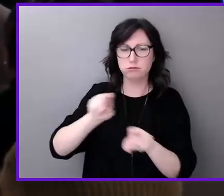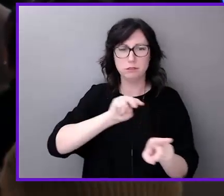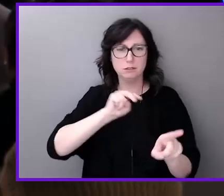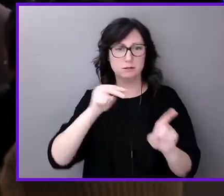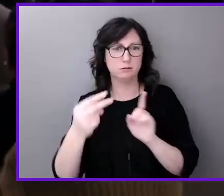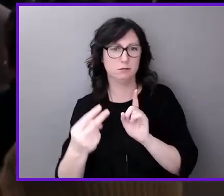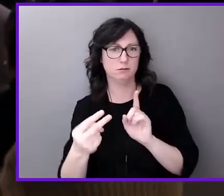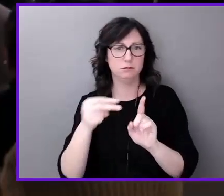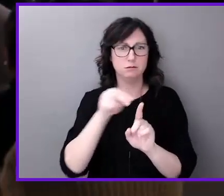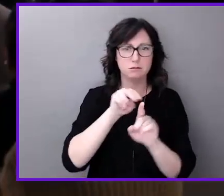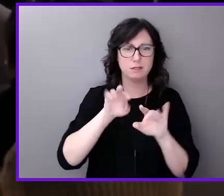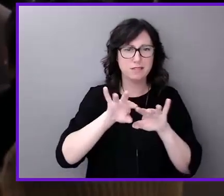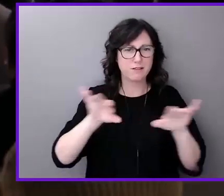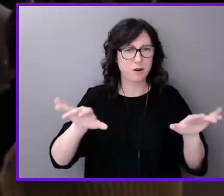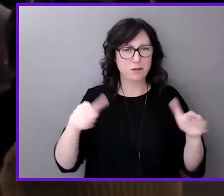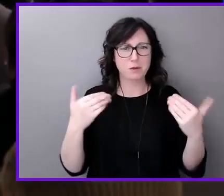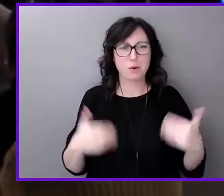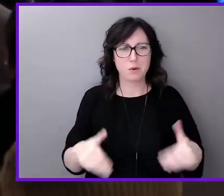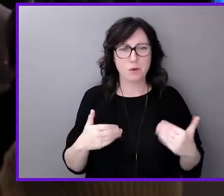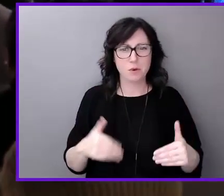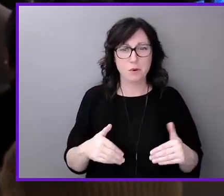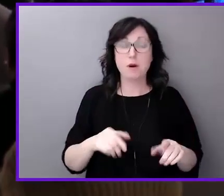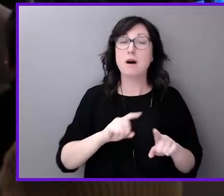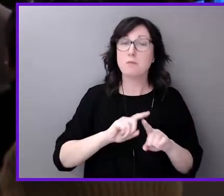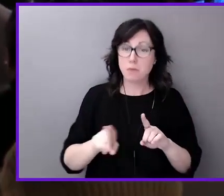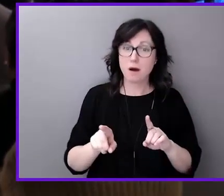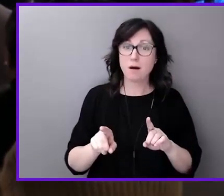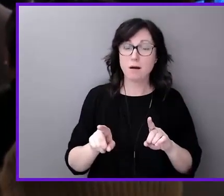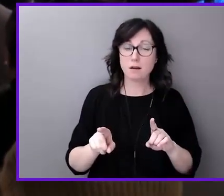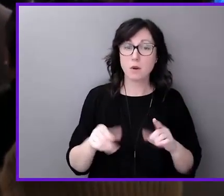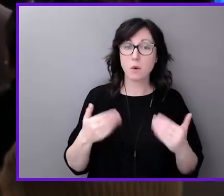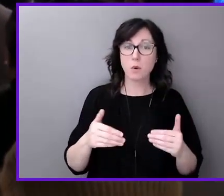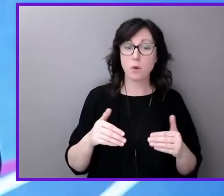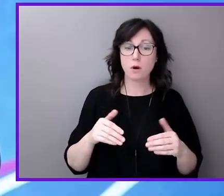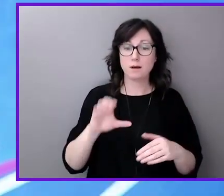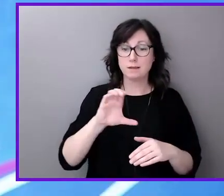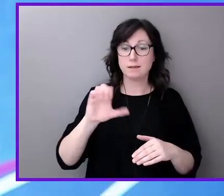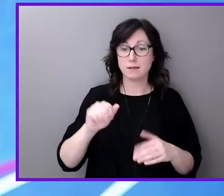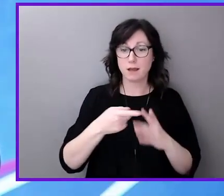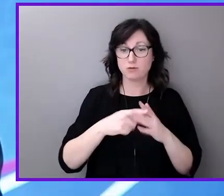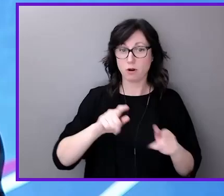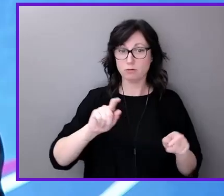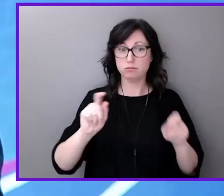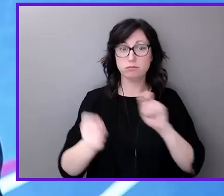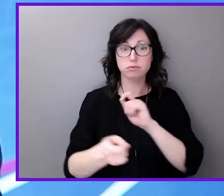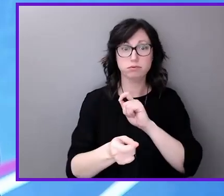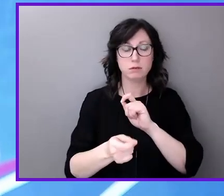But beyond the walls of our organization, the transformation of the Council that’s linked to a vision of the future that’s